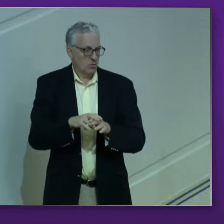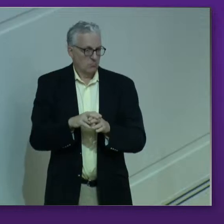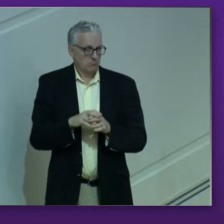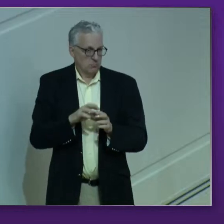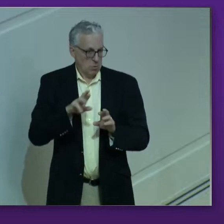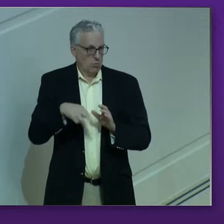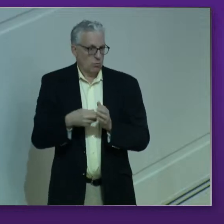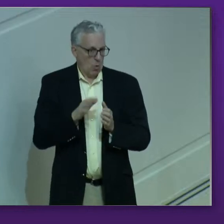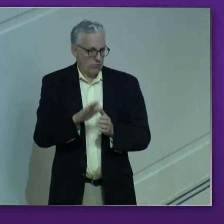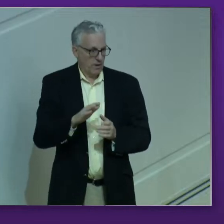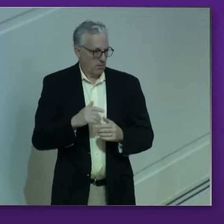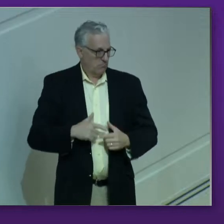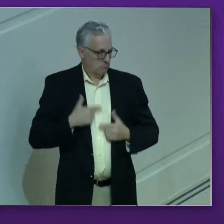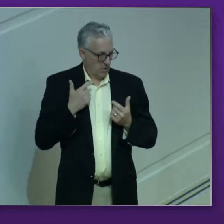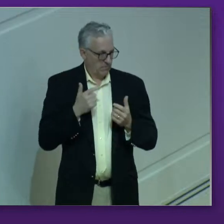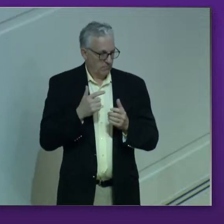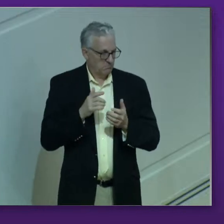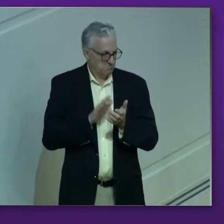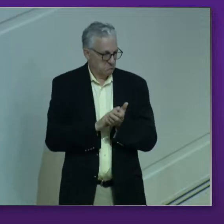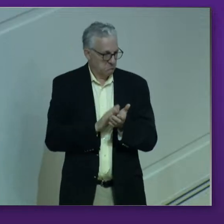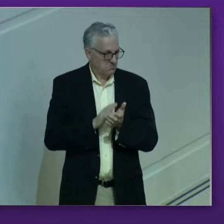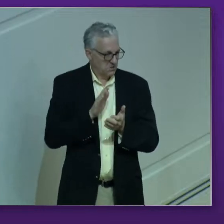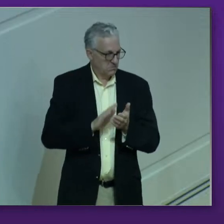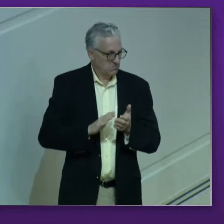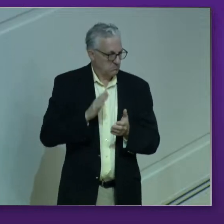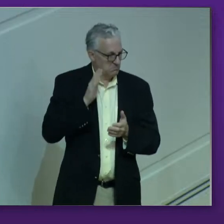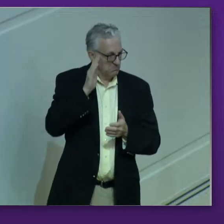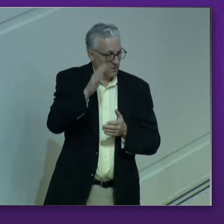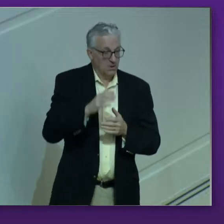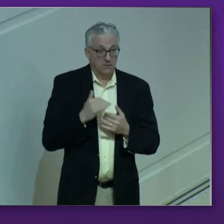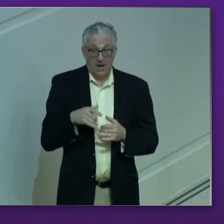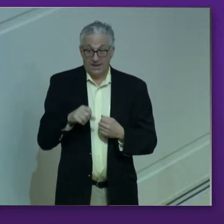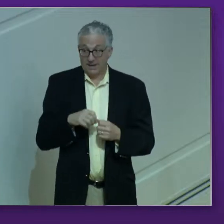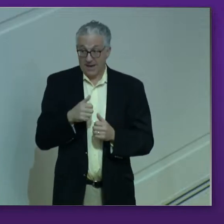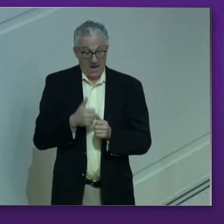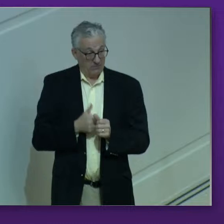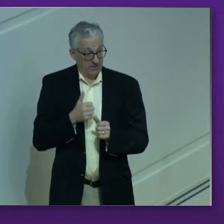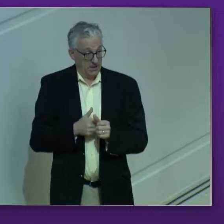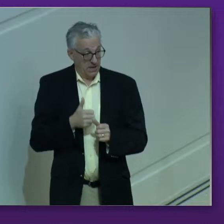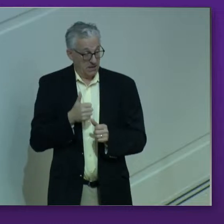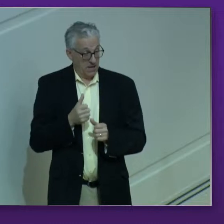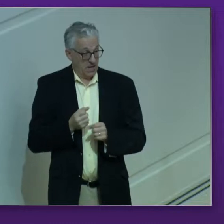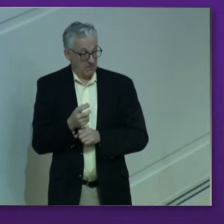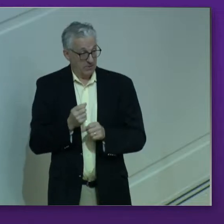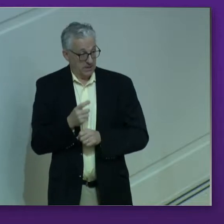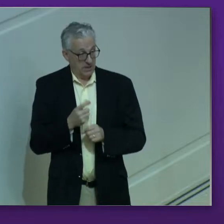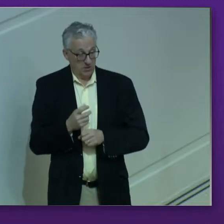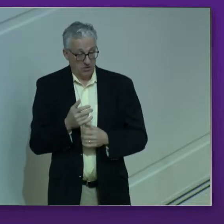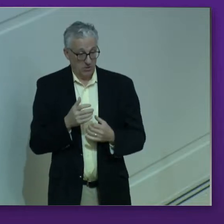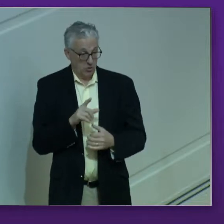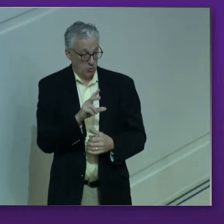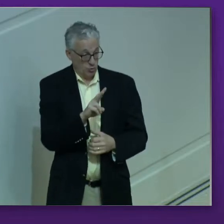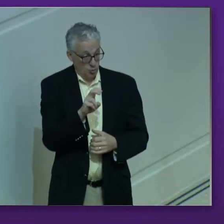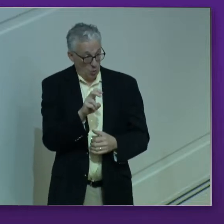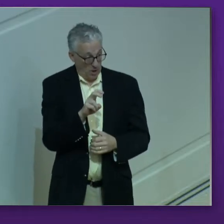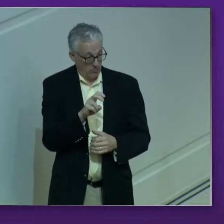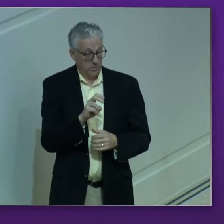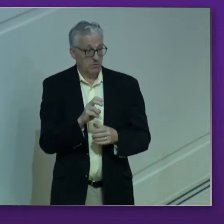THESCENES OR PERSONALLY SUPPORTING OUR STUDENTS WITH YOUR PHILANTHROPY , WE ALL PLAY